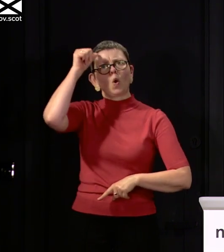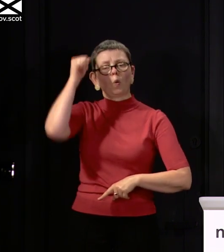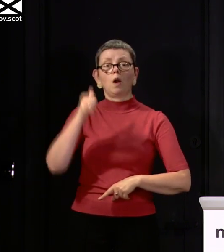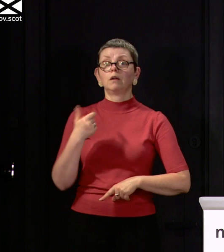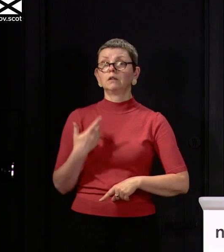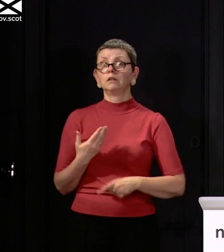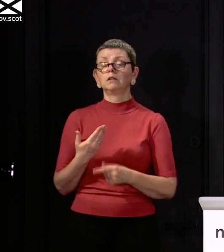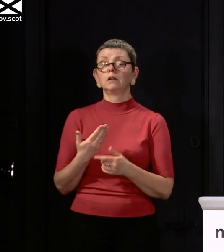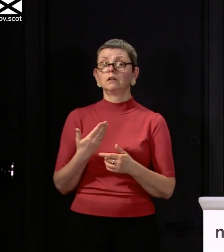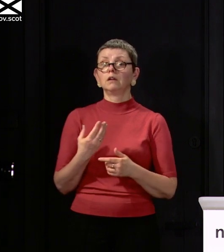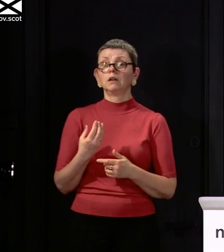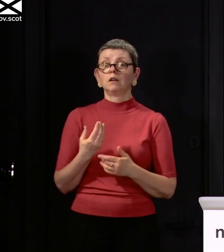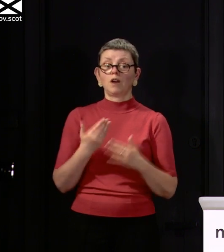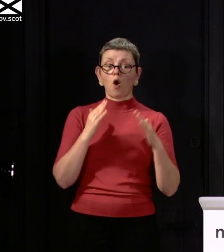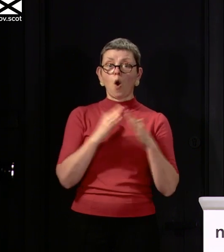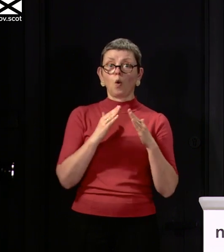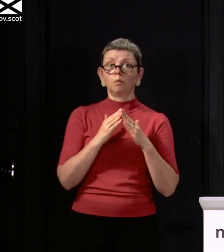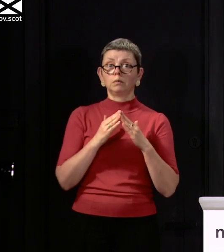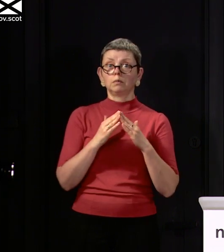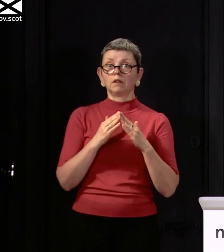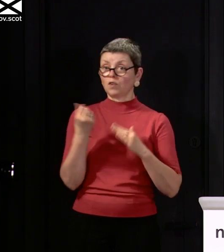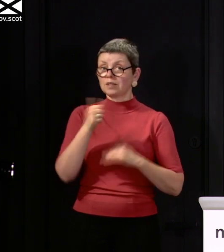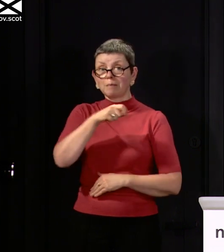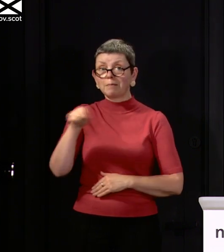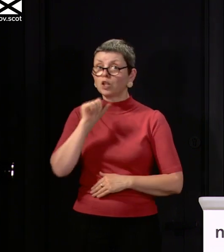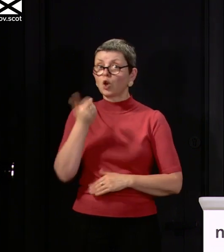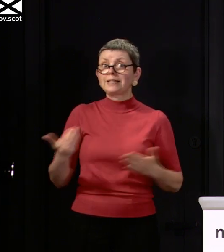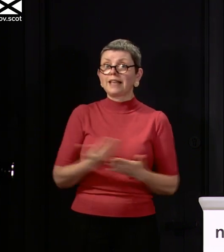people not a safe place, and we have to be even more mindful of that at a time where